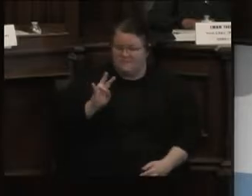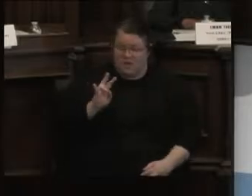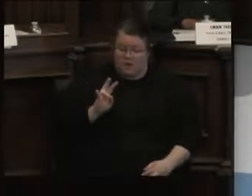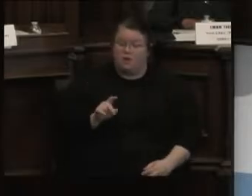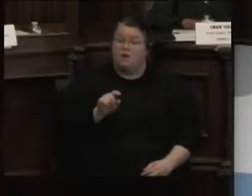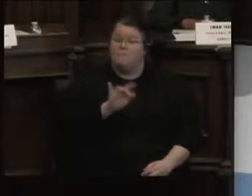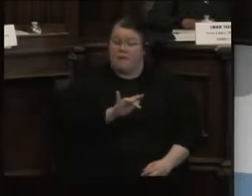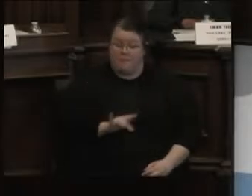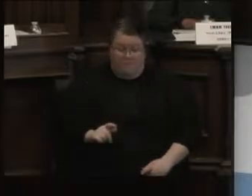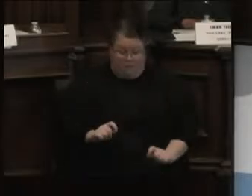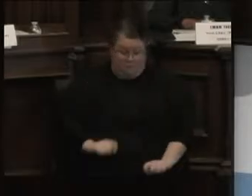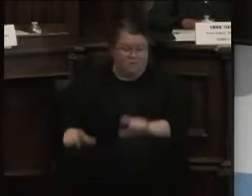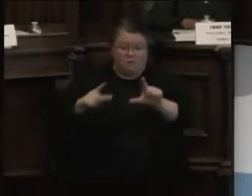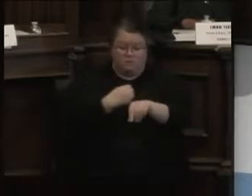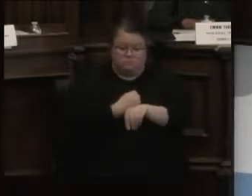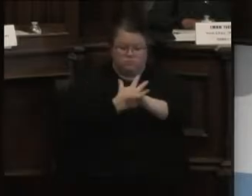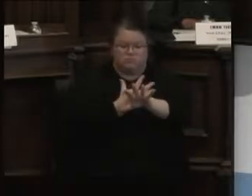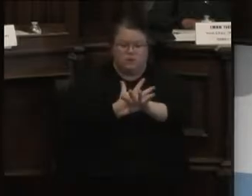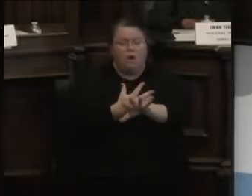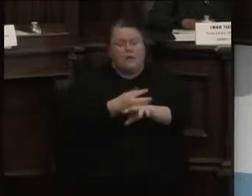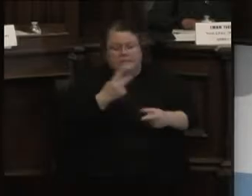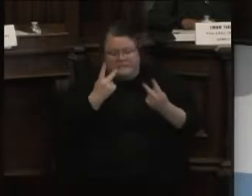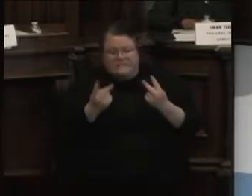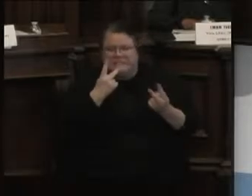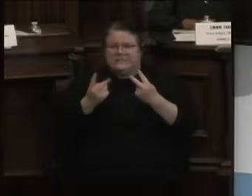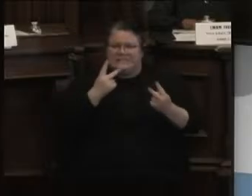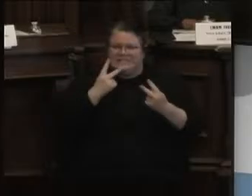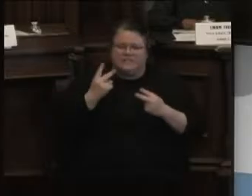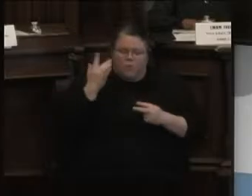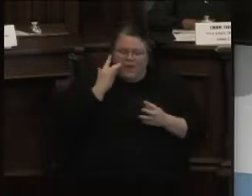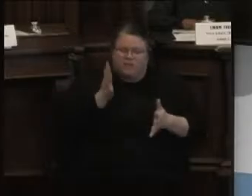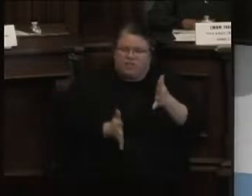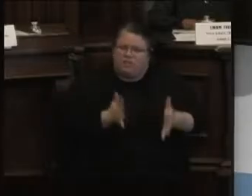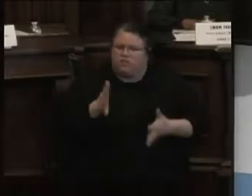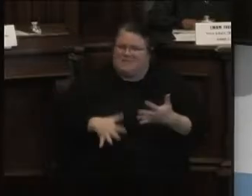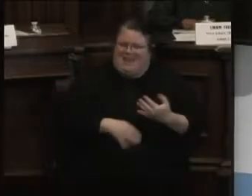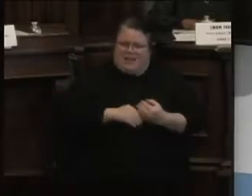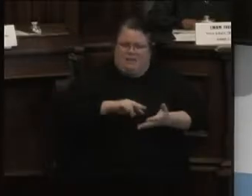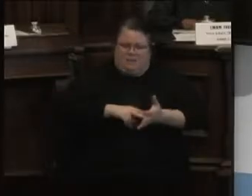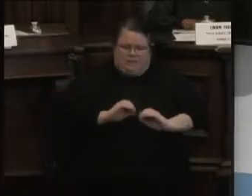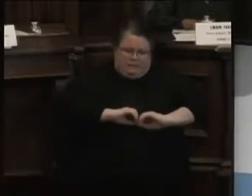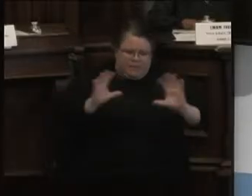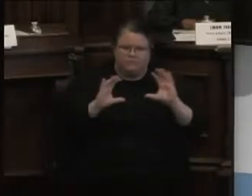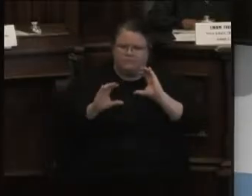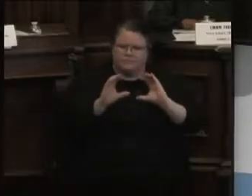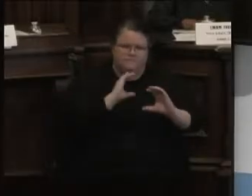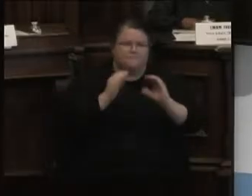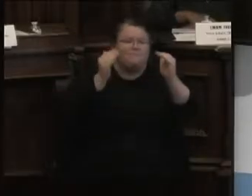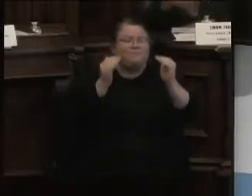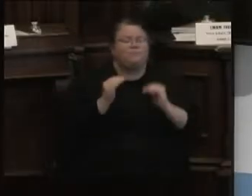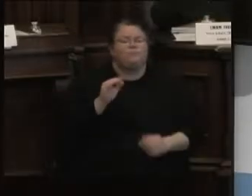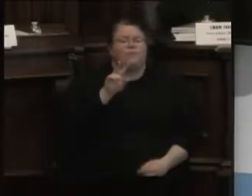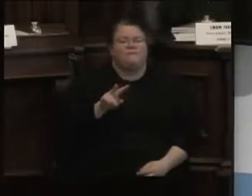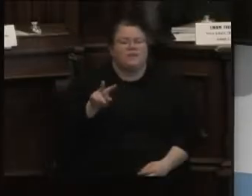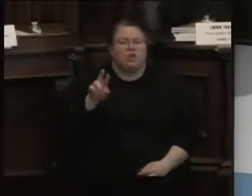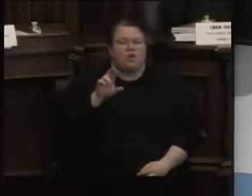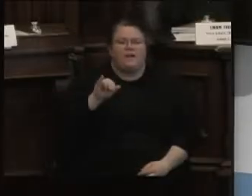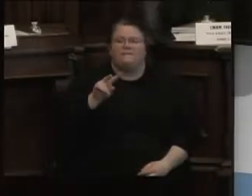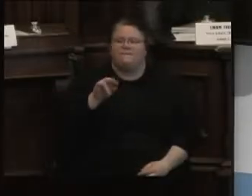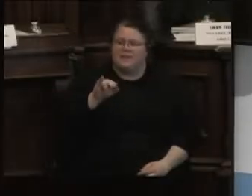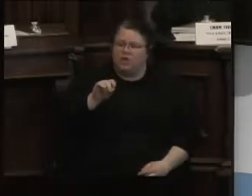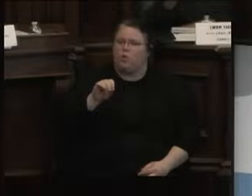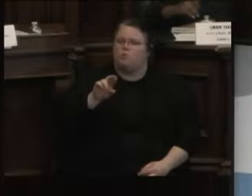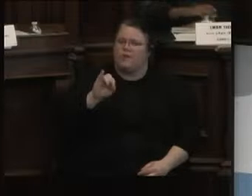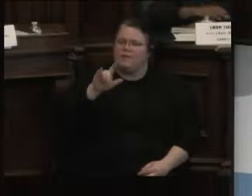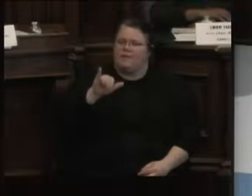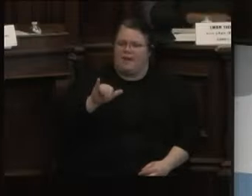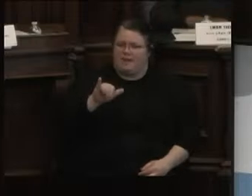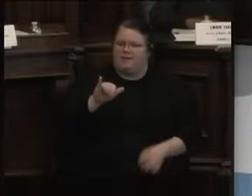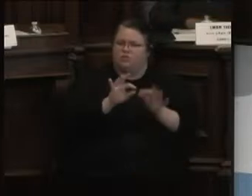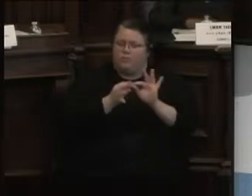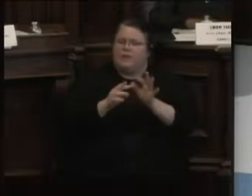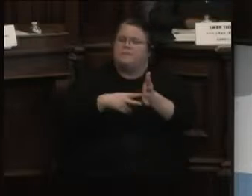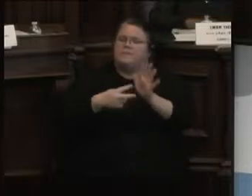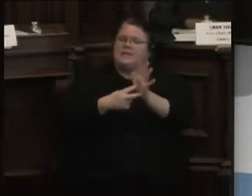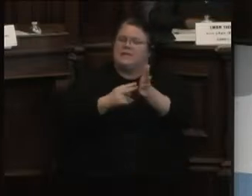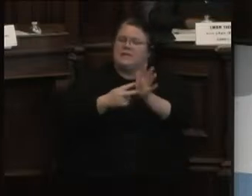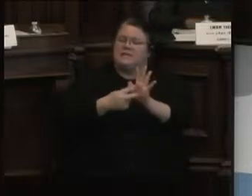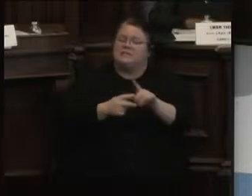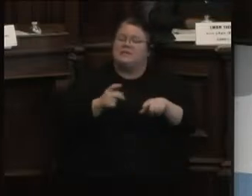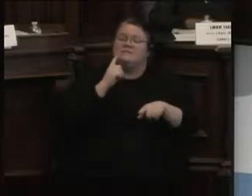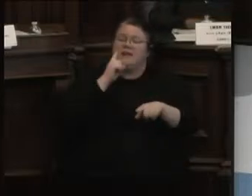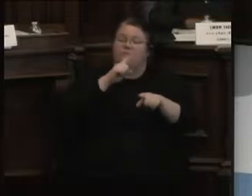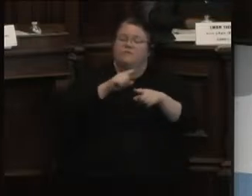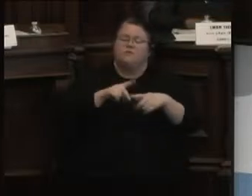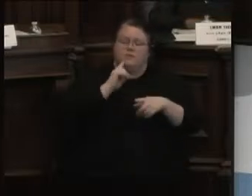language. Today on the video